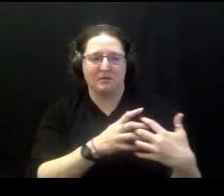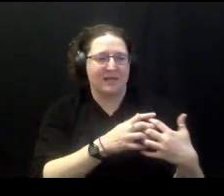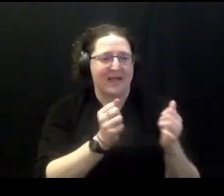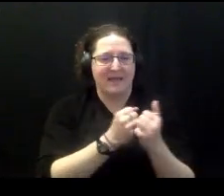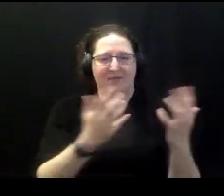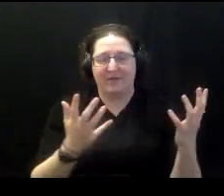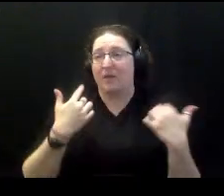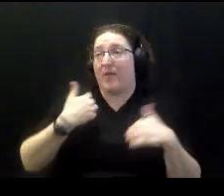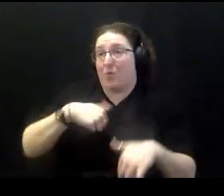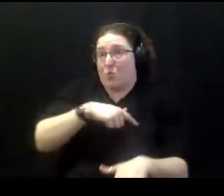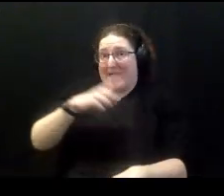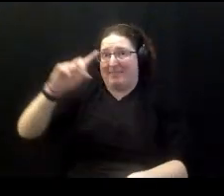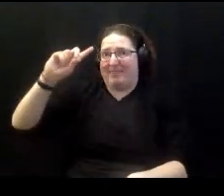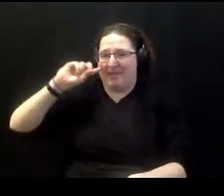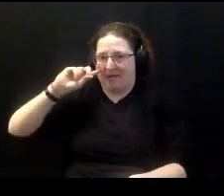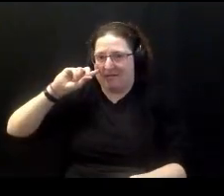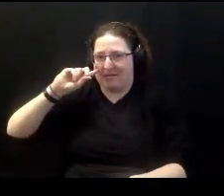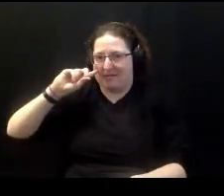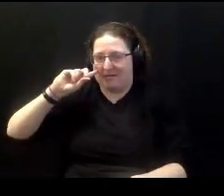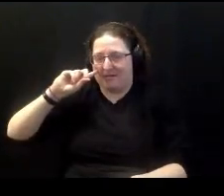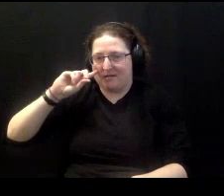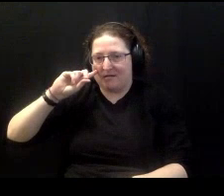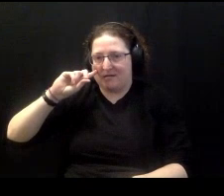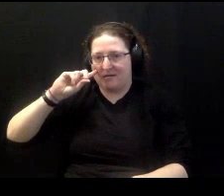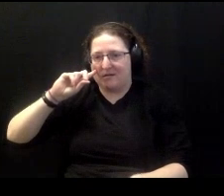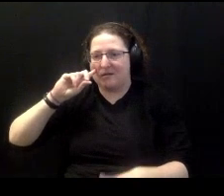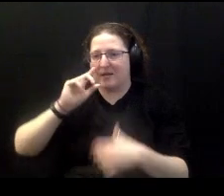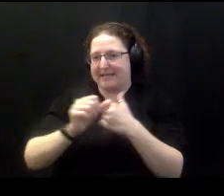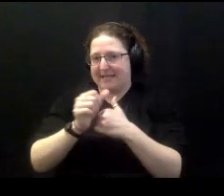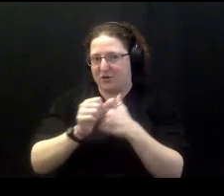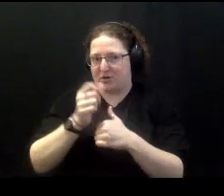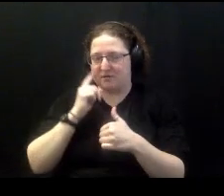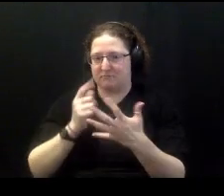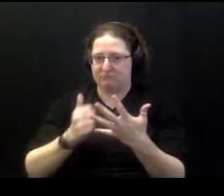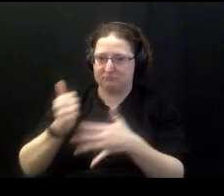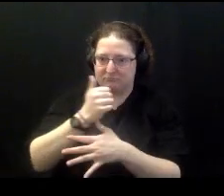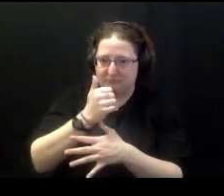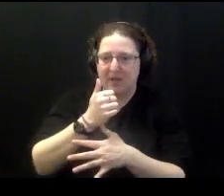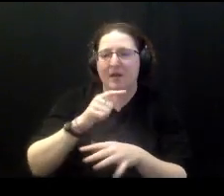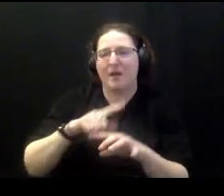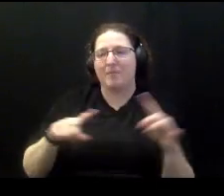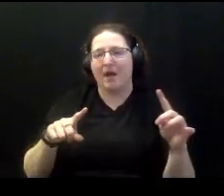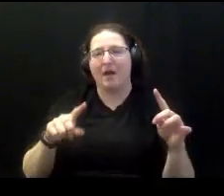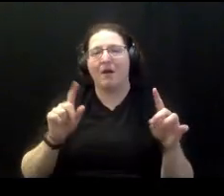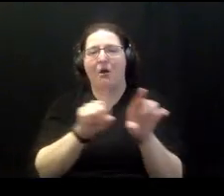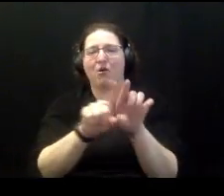be the threats and hazards facing Rhode Island but those that you recognize as